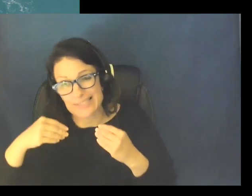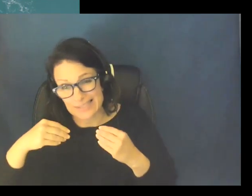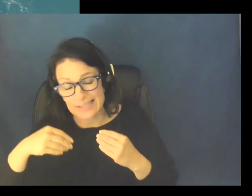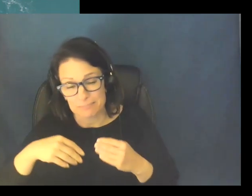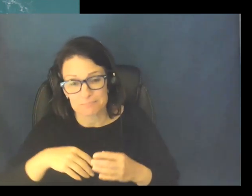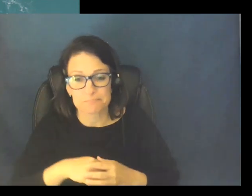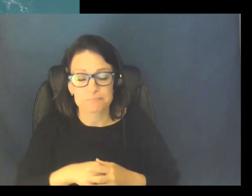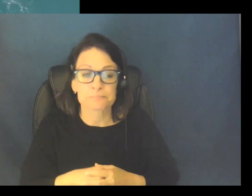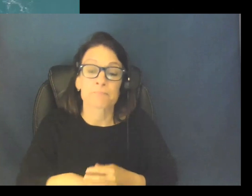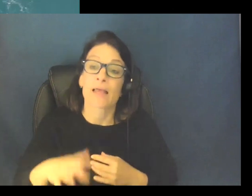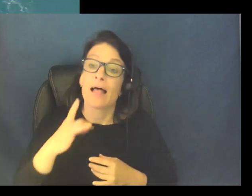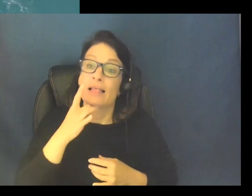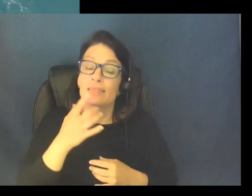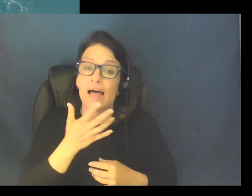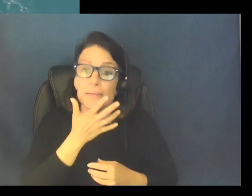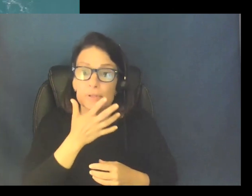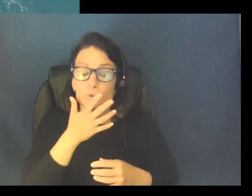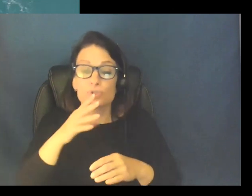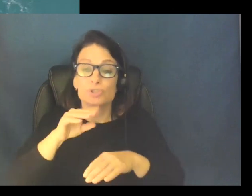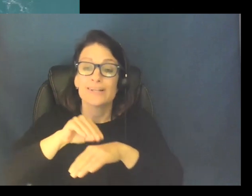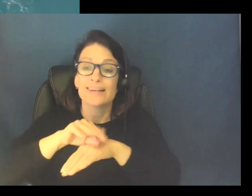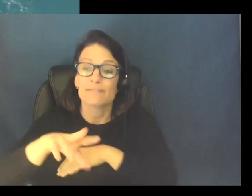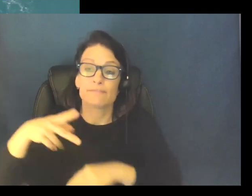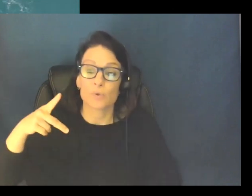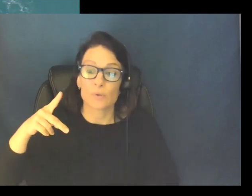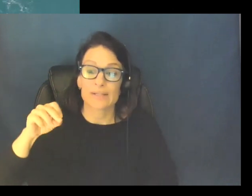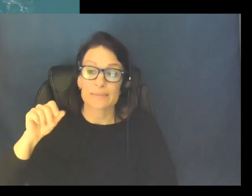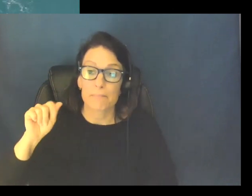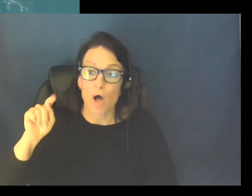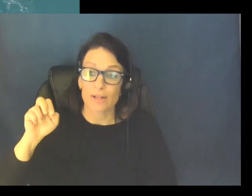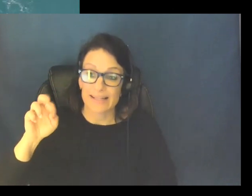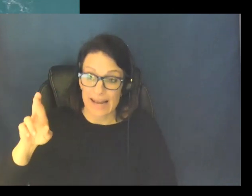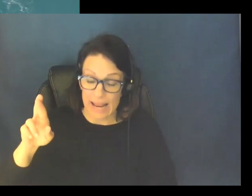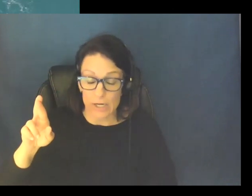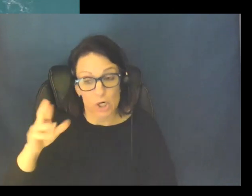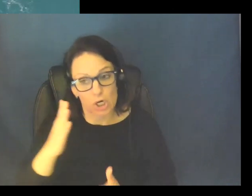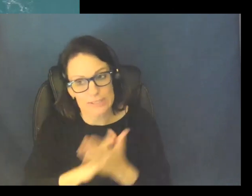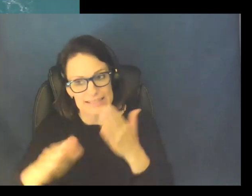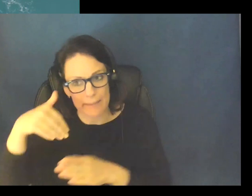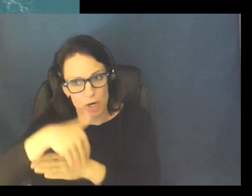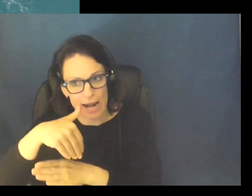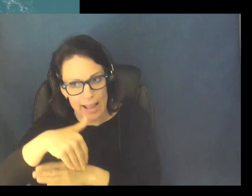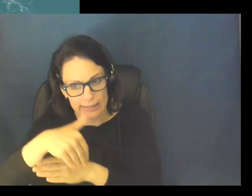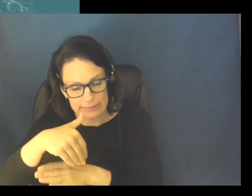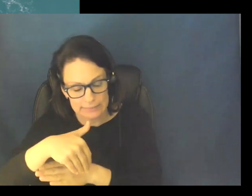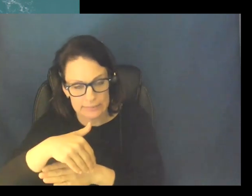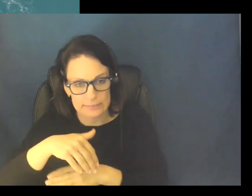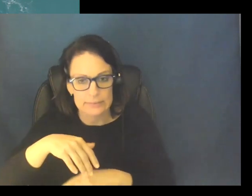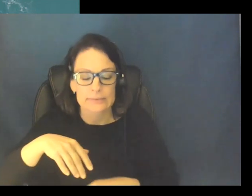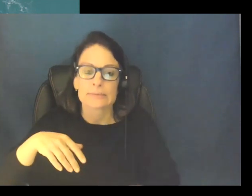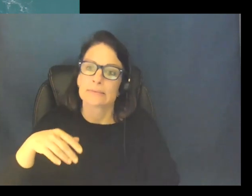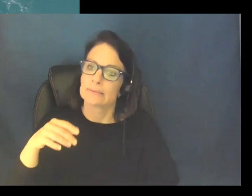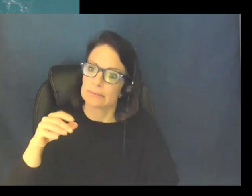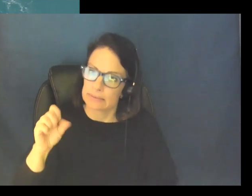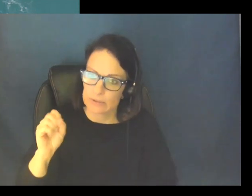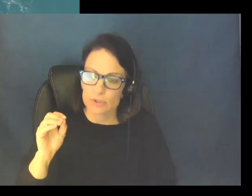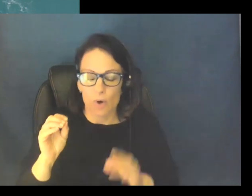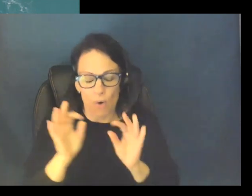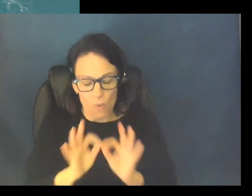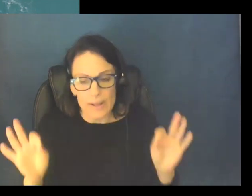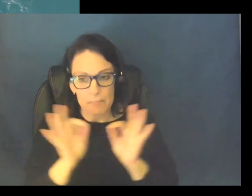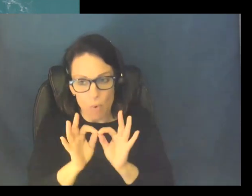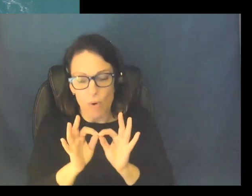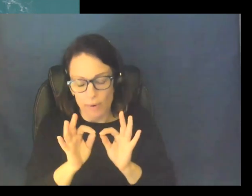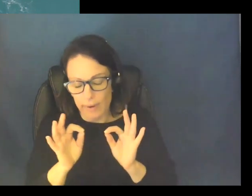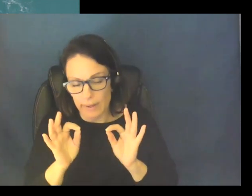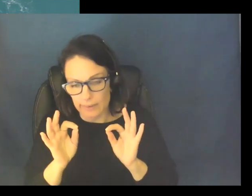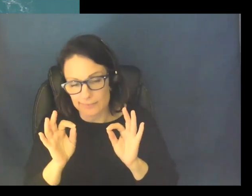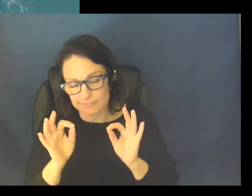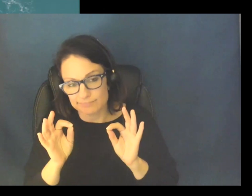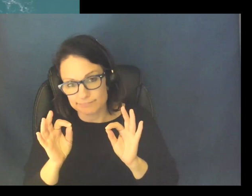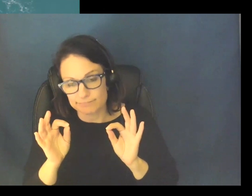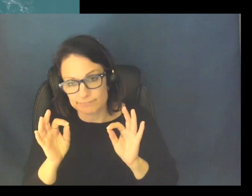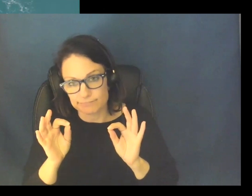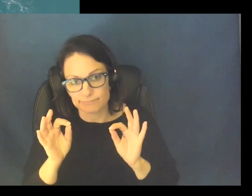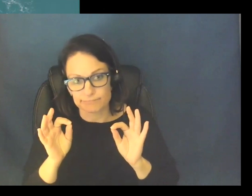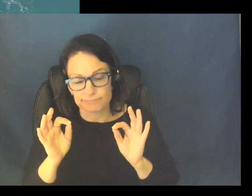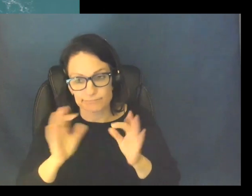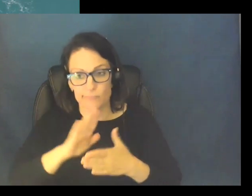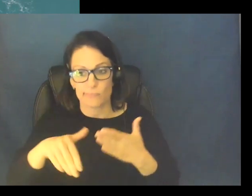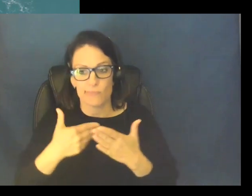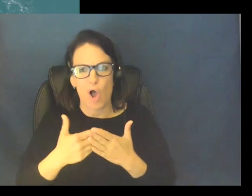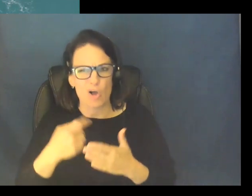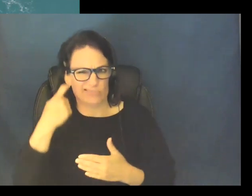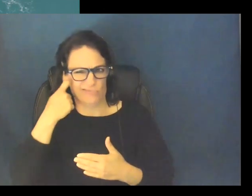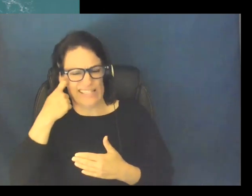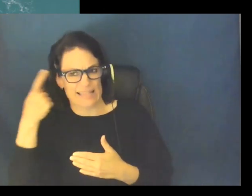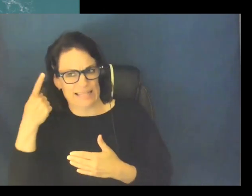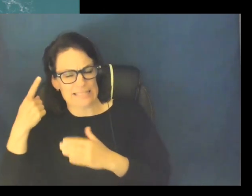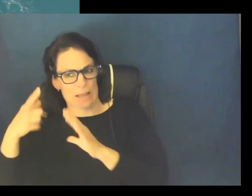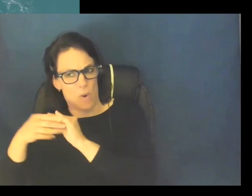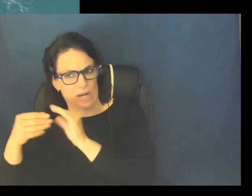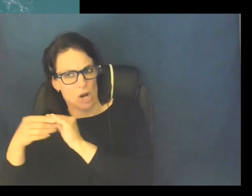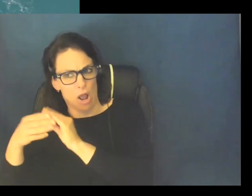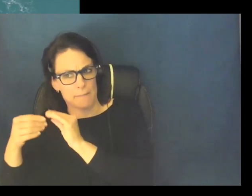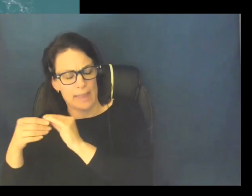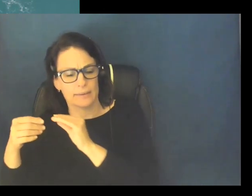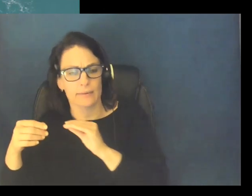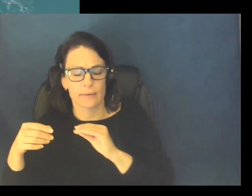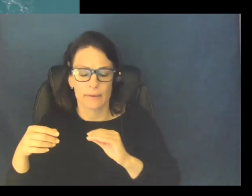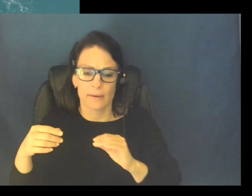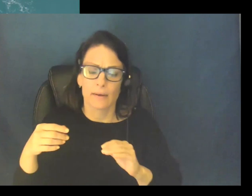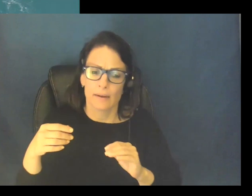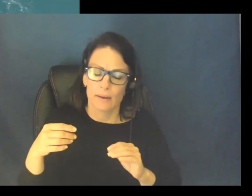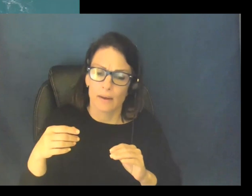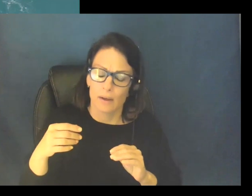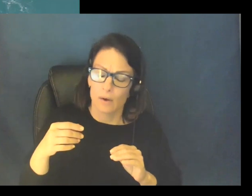That is really what we are focused on here at seahead, and I'm very encouraged by what I've heard here, and I look forward to working within the Commonwealth and with the Commonwealth, ah, to bring this about. But I will say that there is, uhm, definitely some work that needs to be done in reducing red tape and making sure that everything is still nature positive and has a positive outcome.